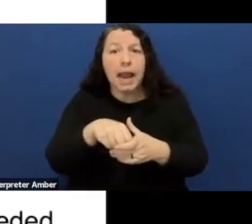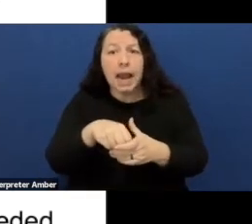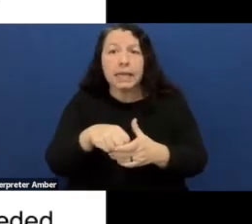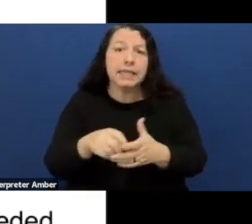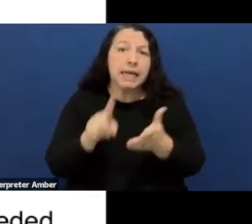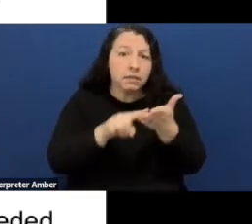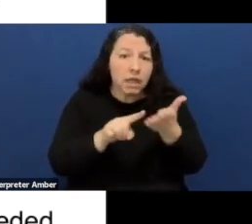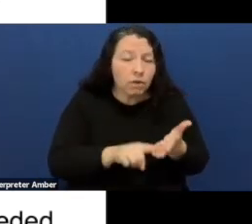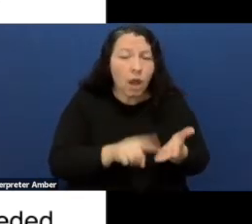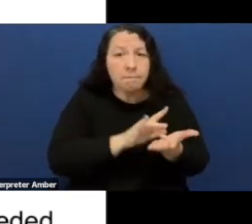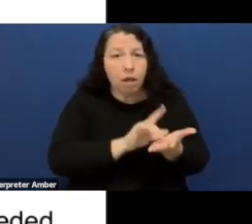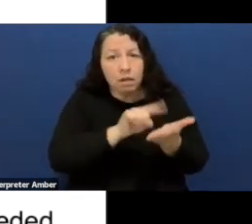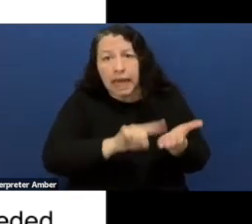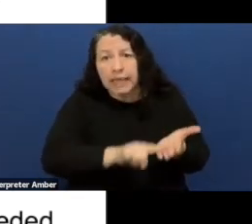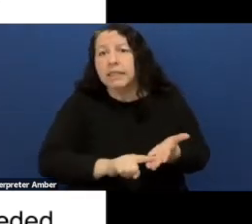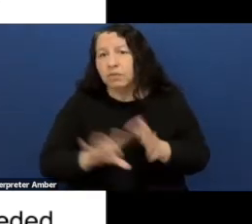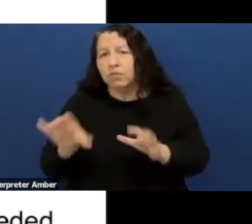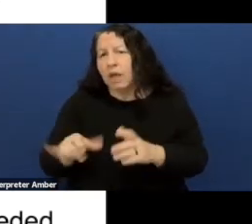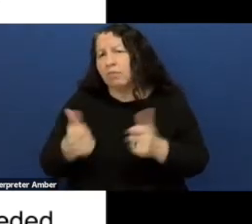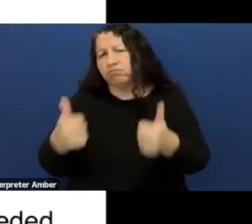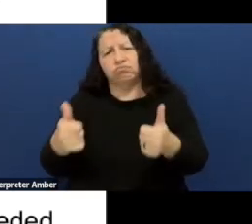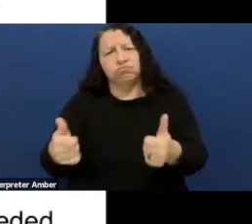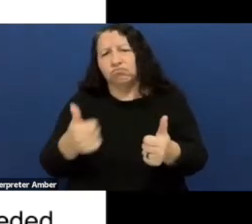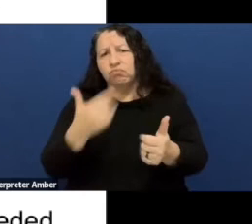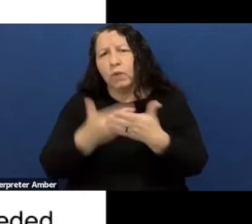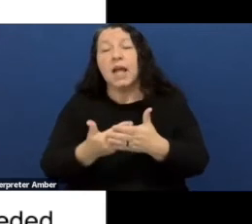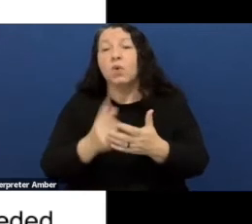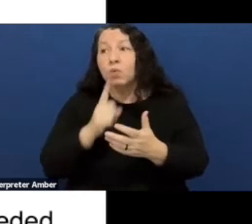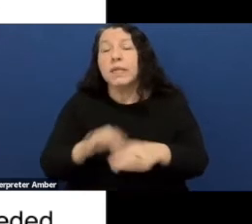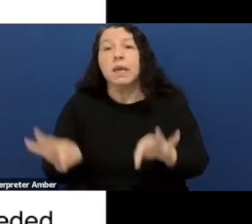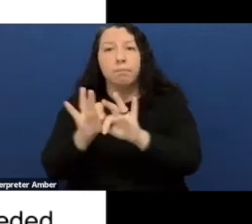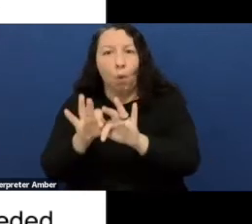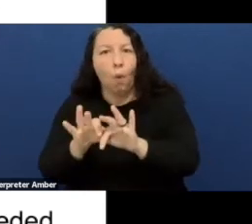experiencing Long COVID. I think it's really great for people who are able to participate